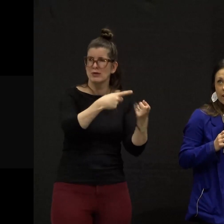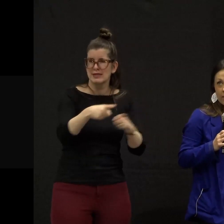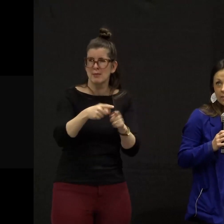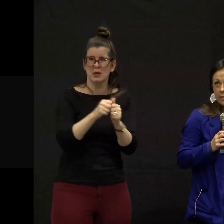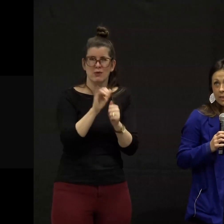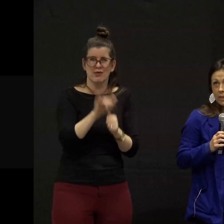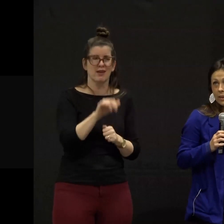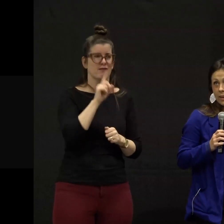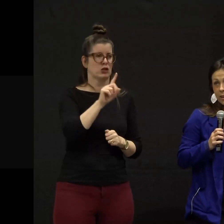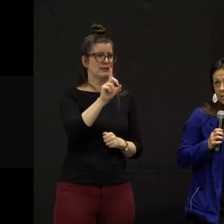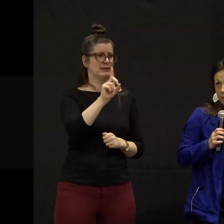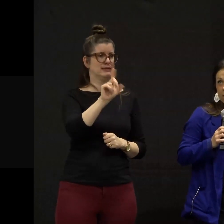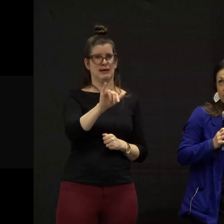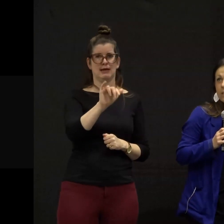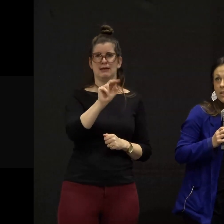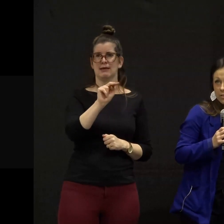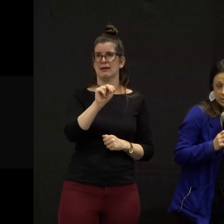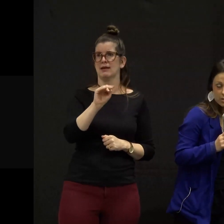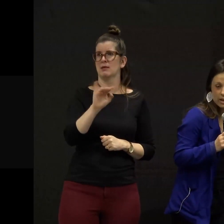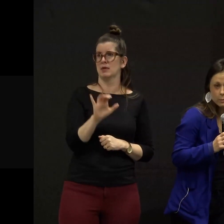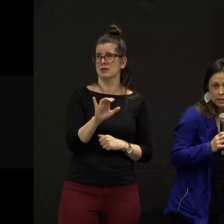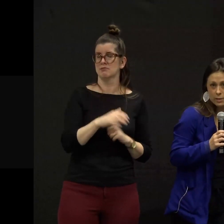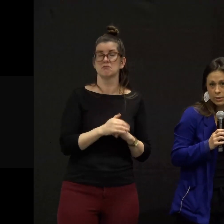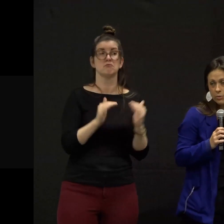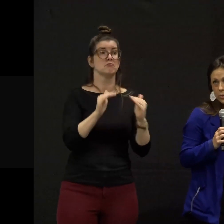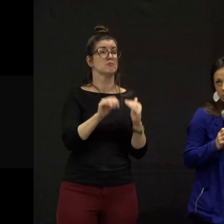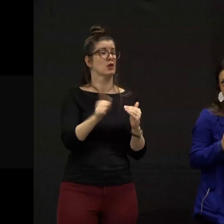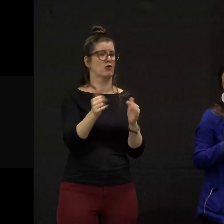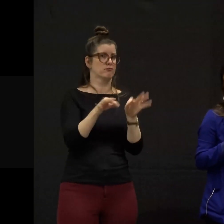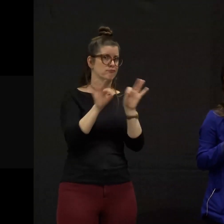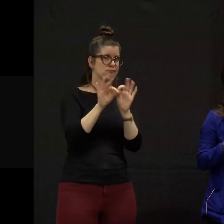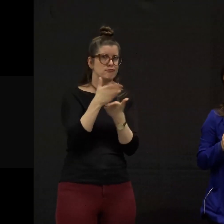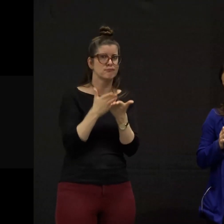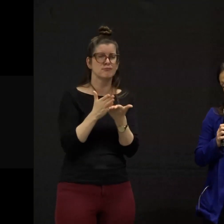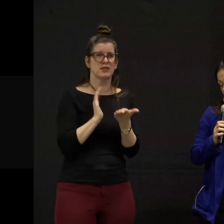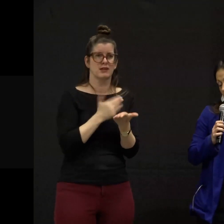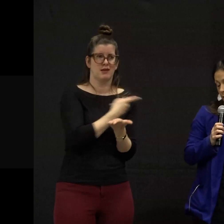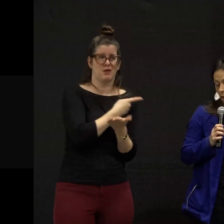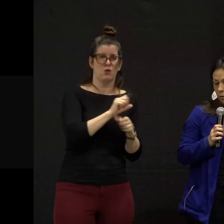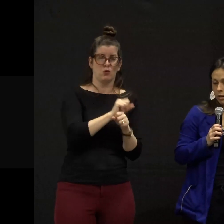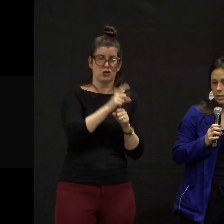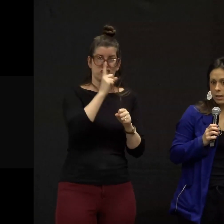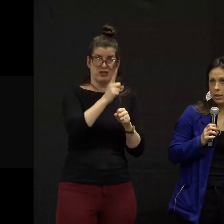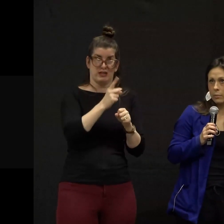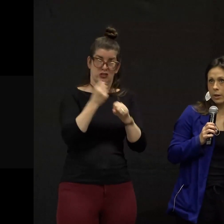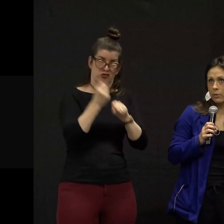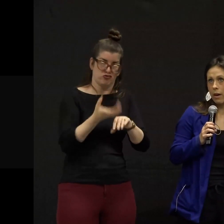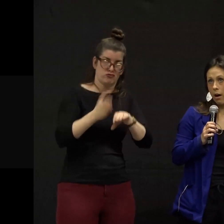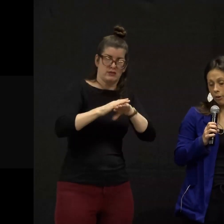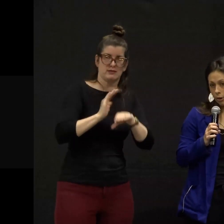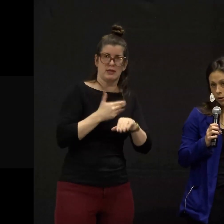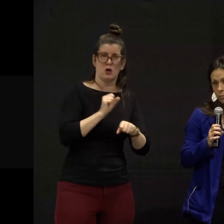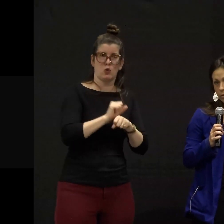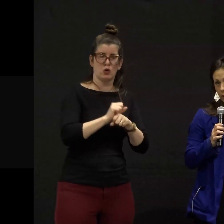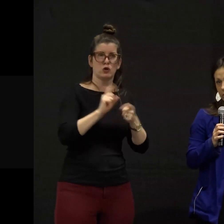And then another essential aspect that we truly, it's truly strengthening our work to collaborate with other providers